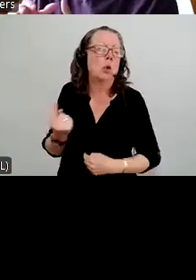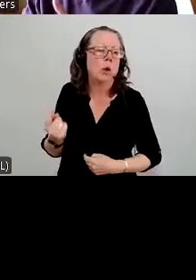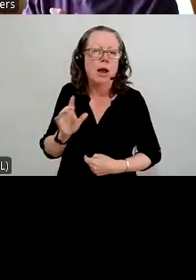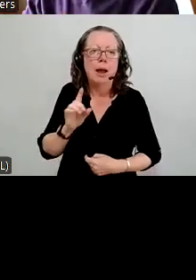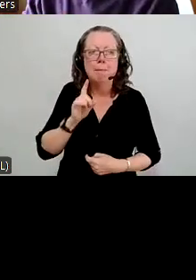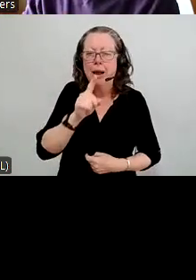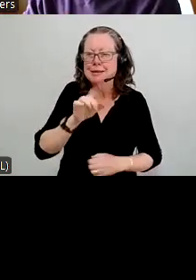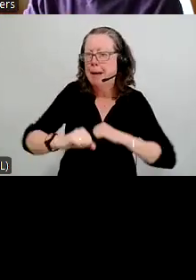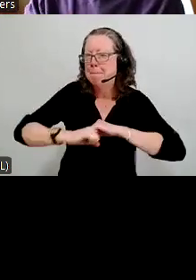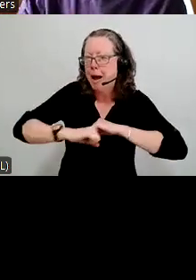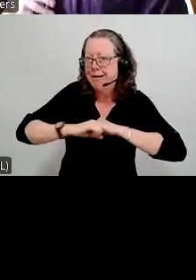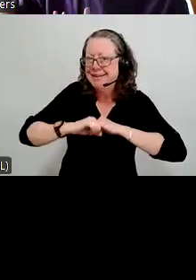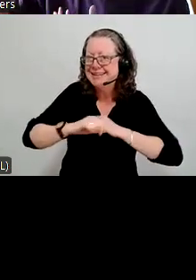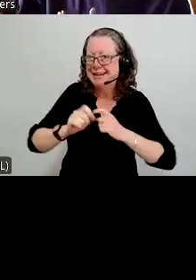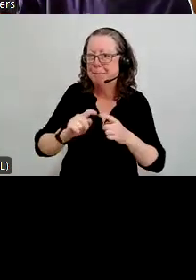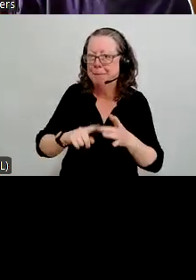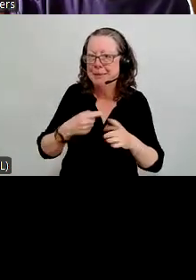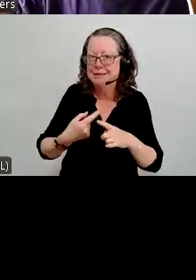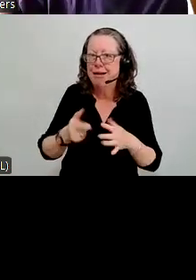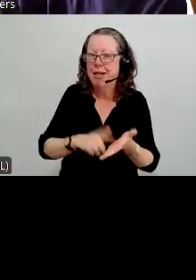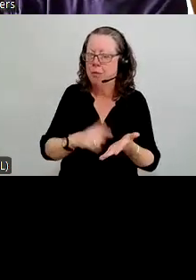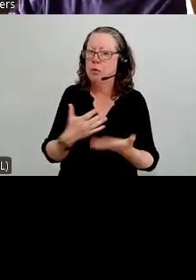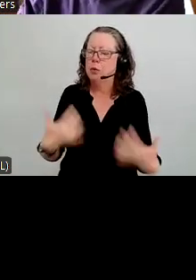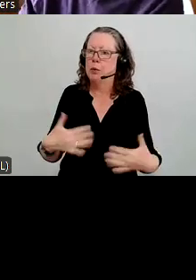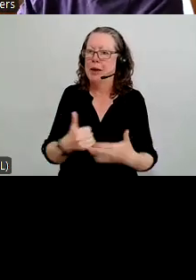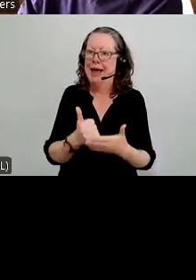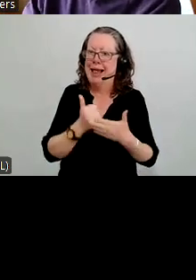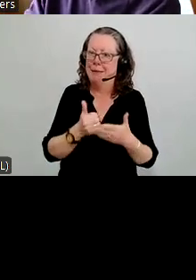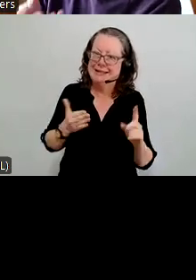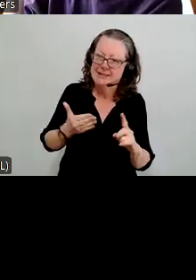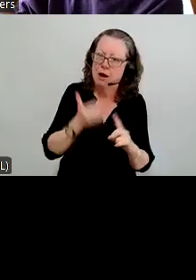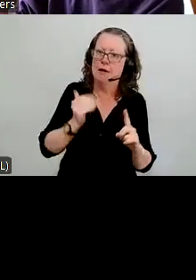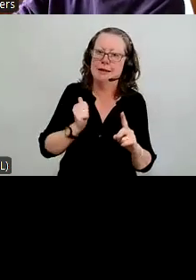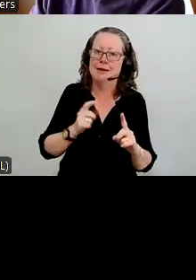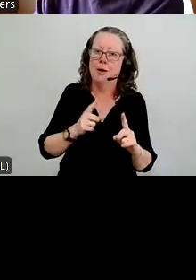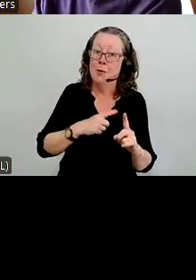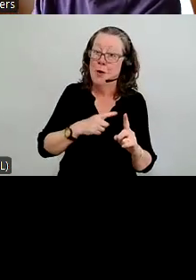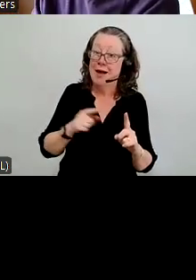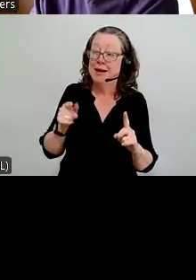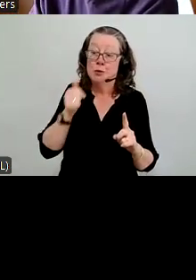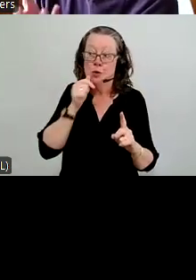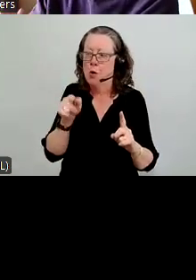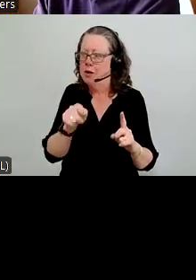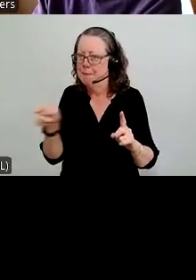with that targeting because you can say, "These people have visited this page. They've looked at these things.